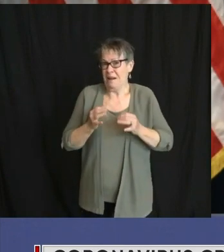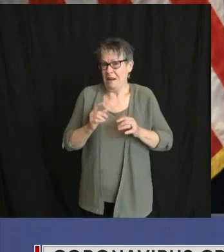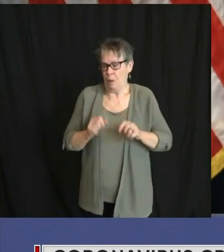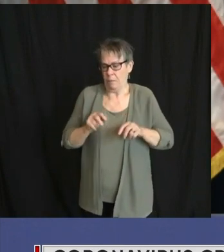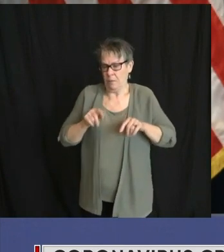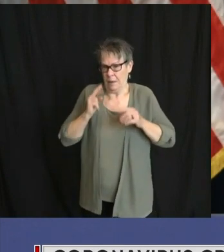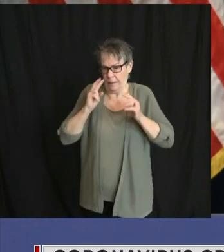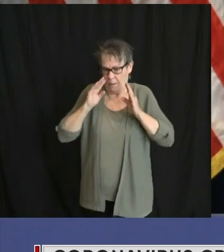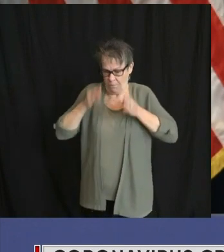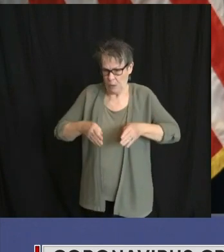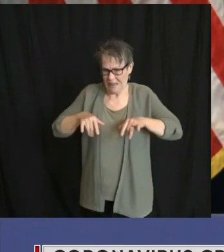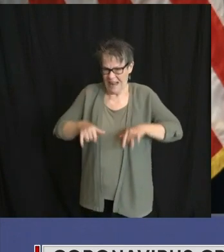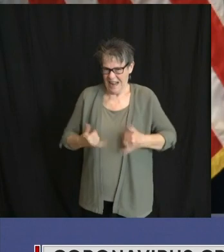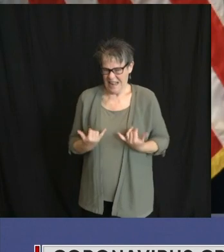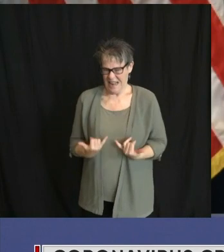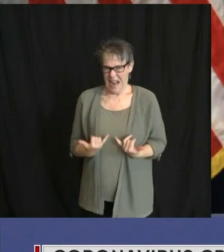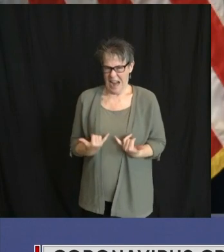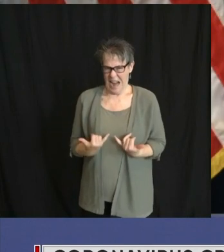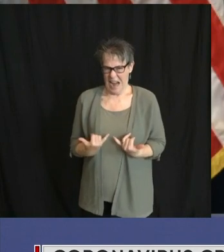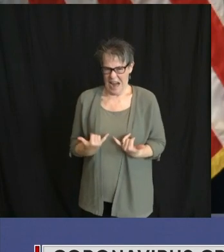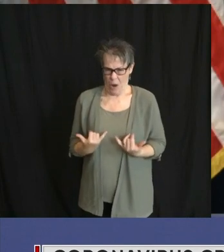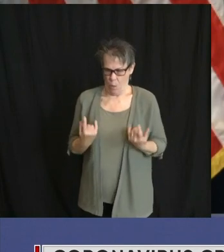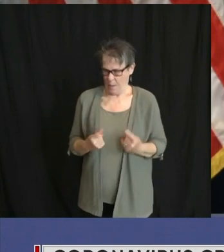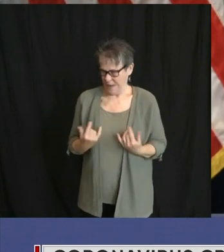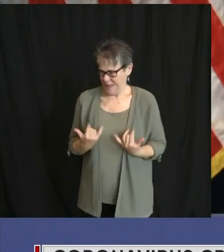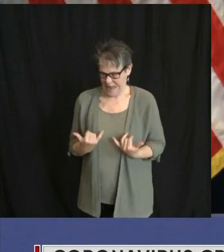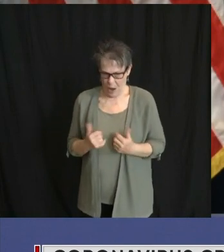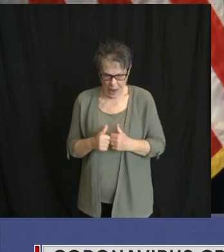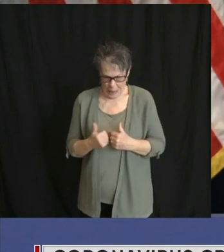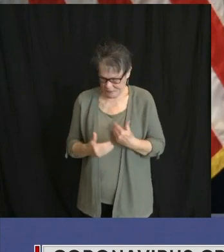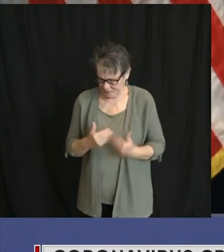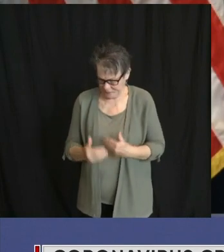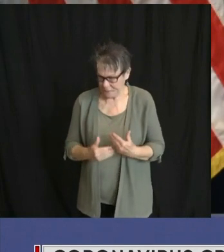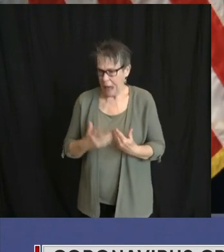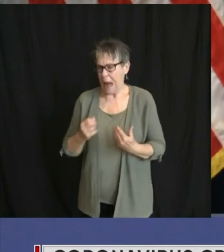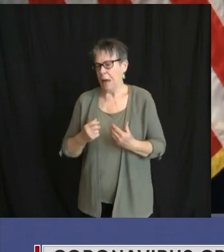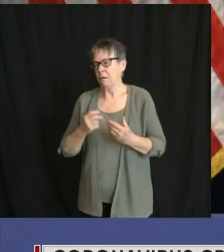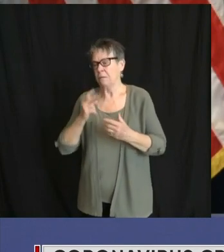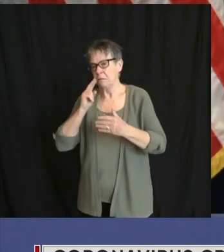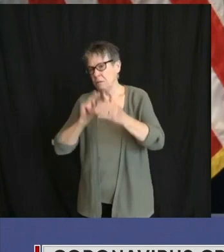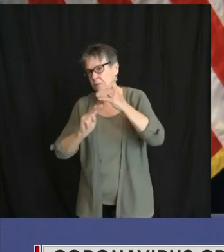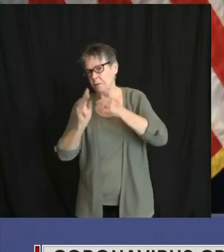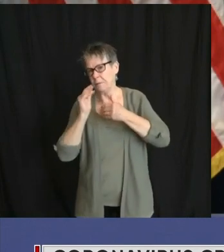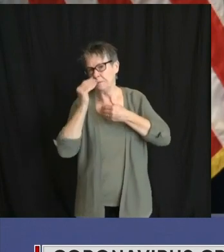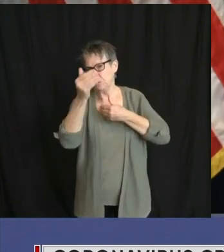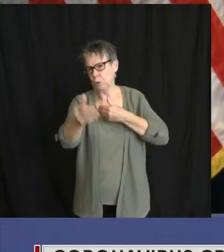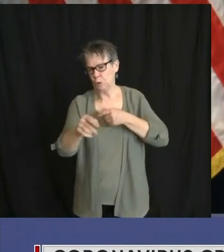UP. BEFORE I -- AGAIN, THE